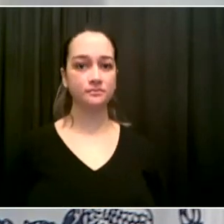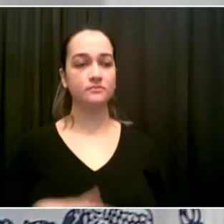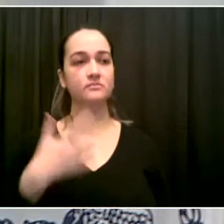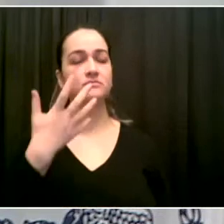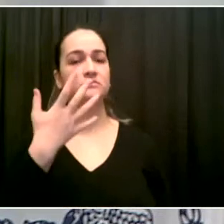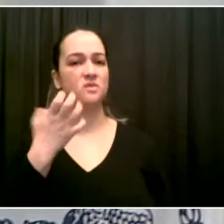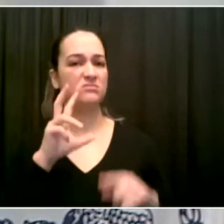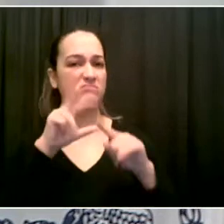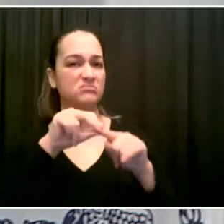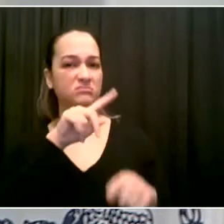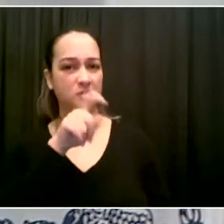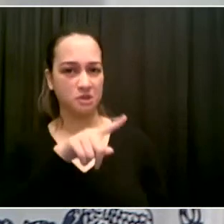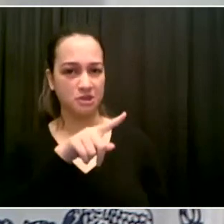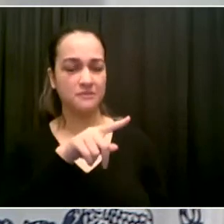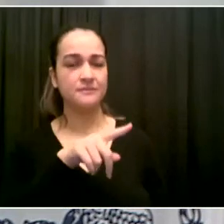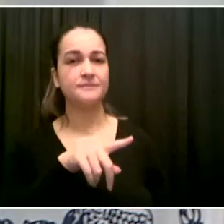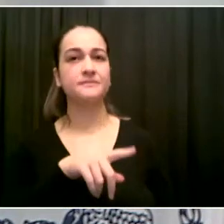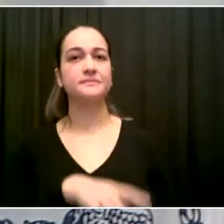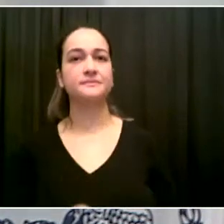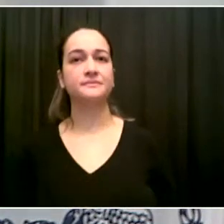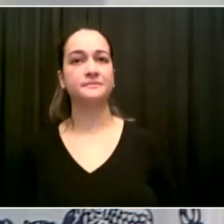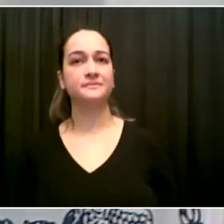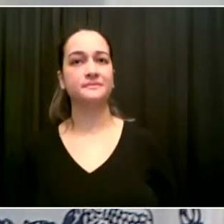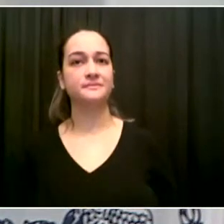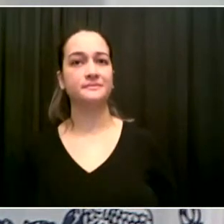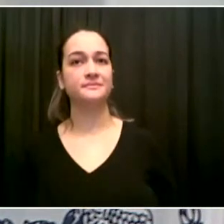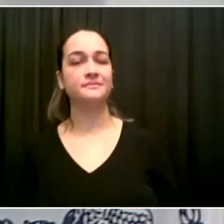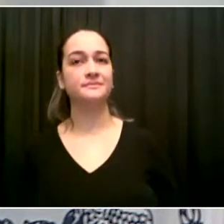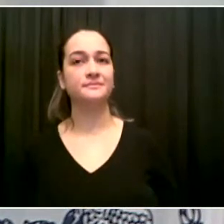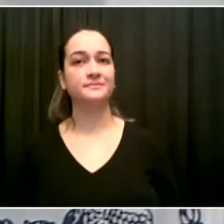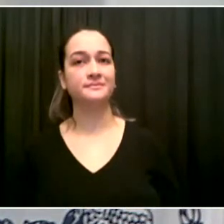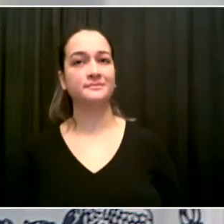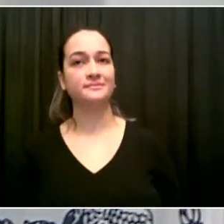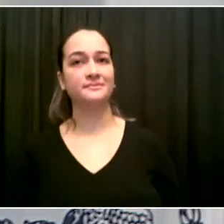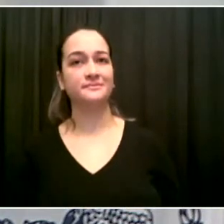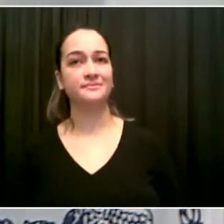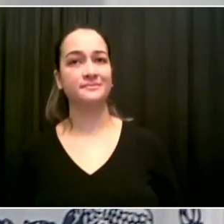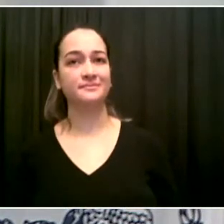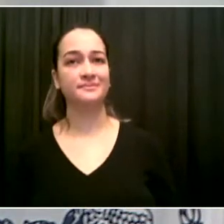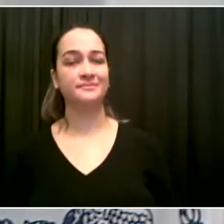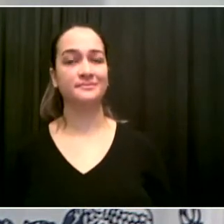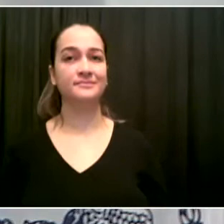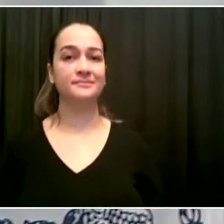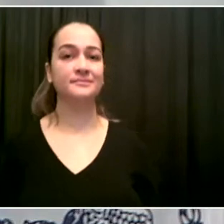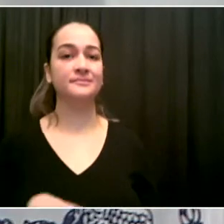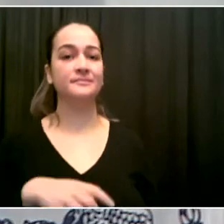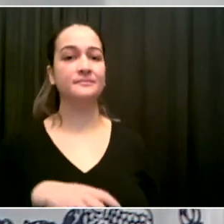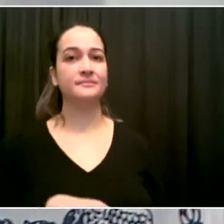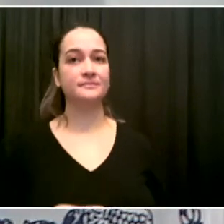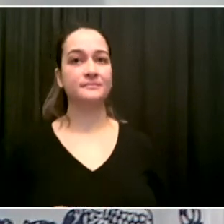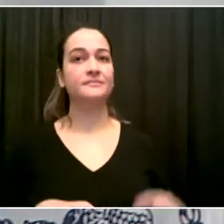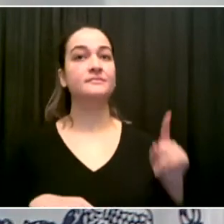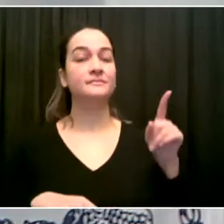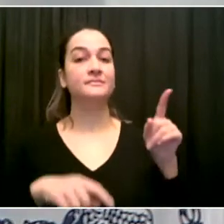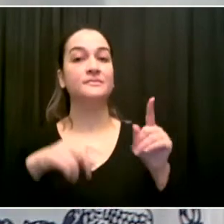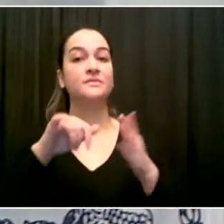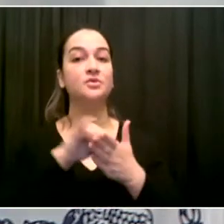QUESTION EXPOSE THE PLAN LIFTING